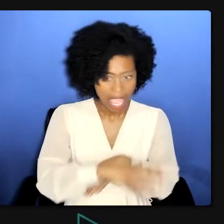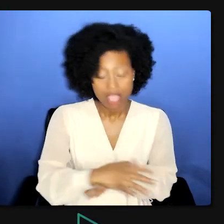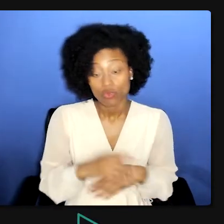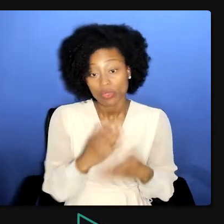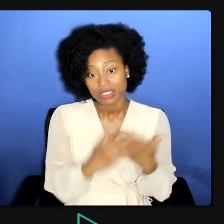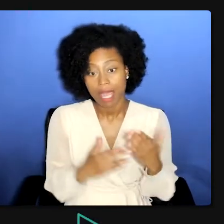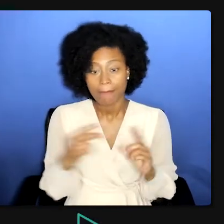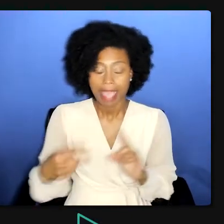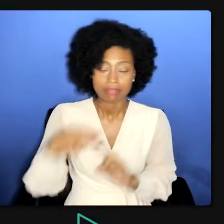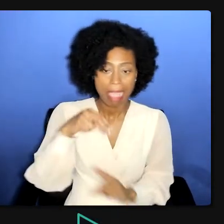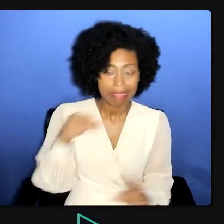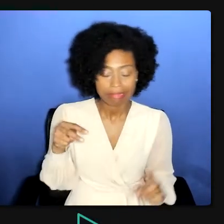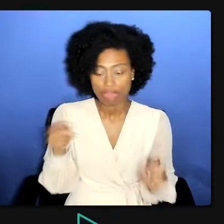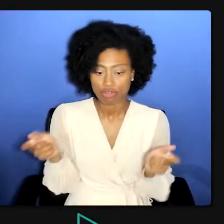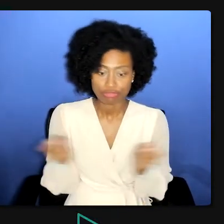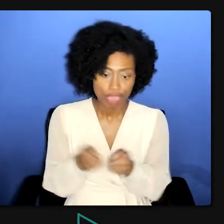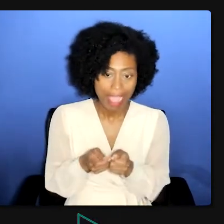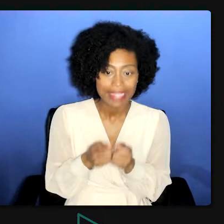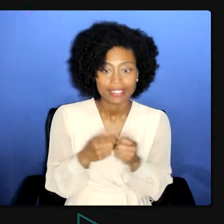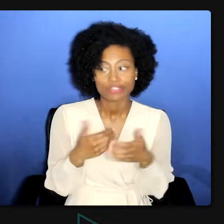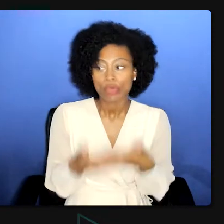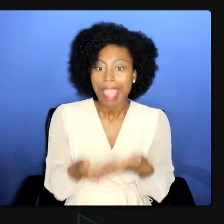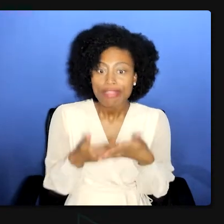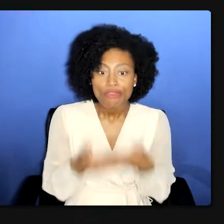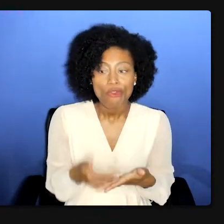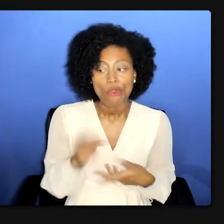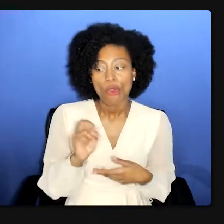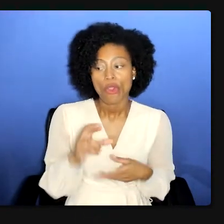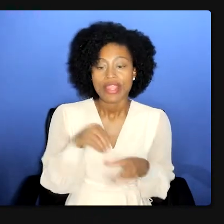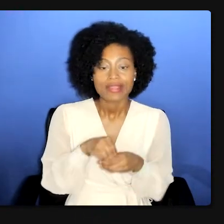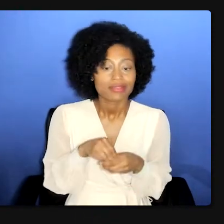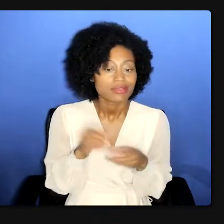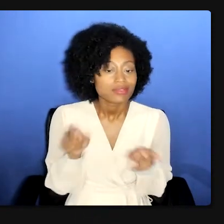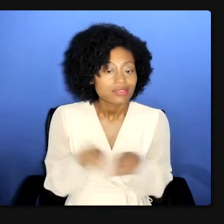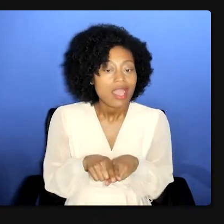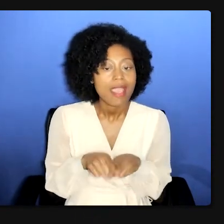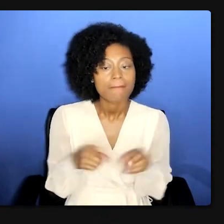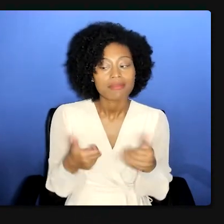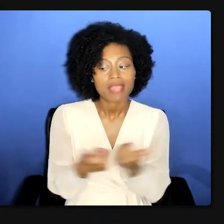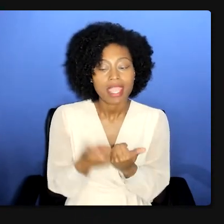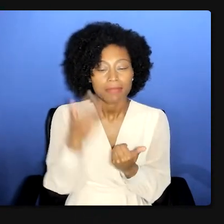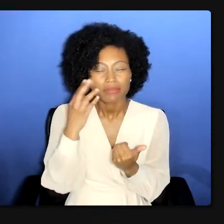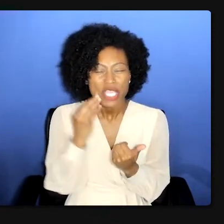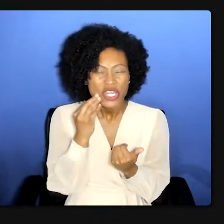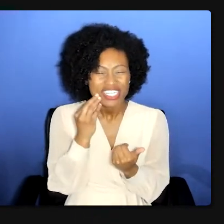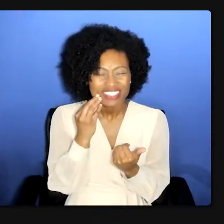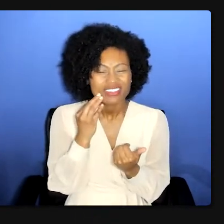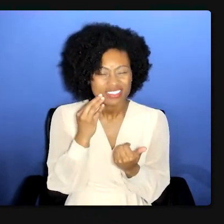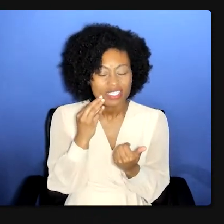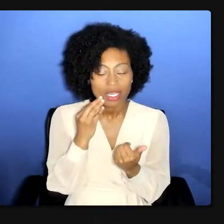especially on aspects which are tied together or are in the same game experience realm.